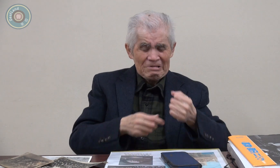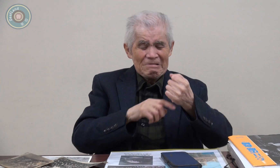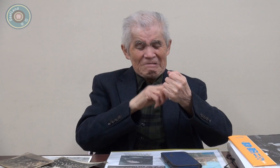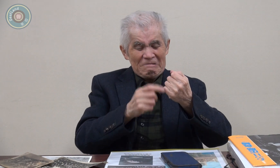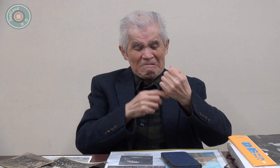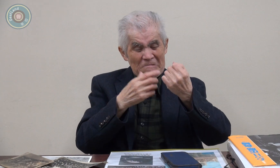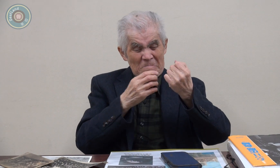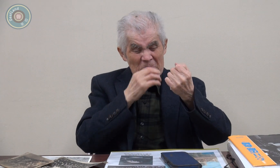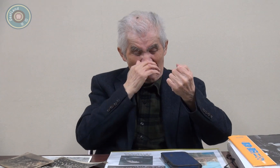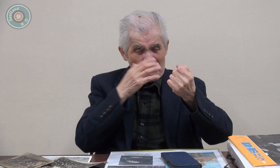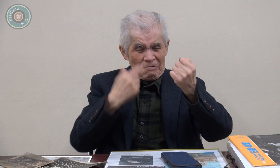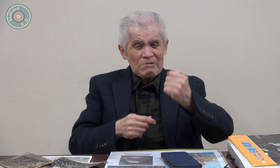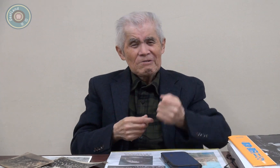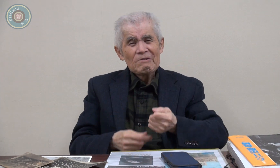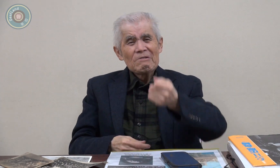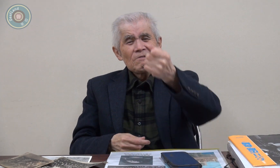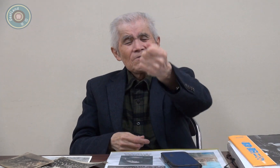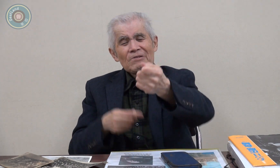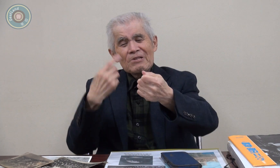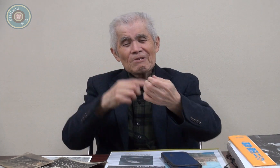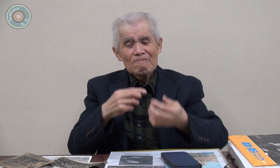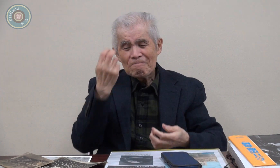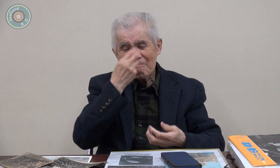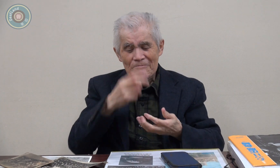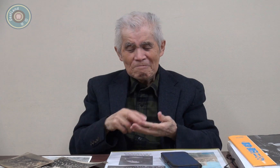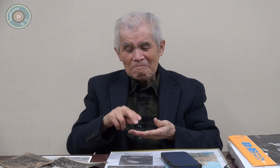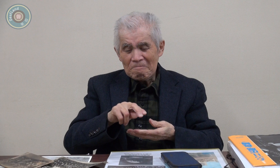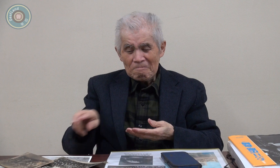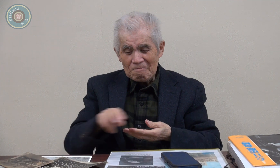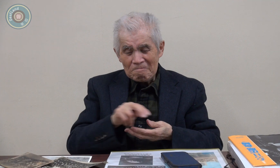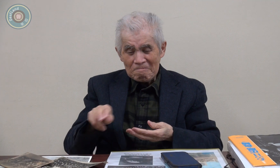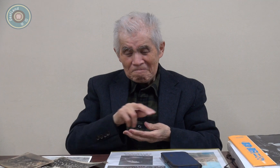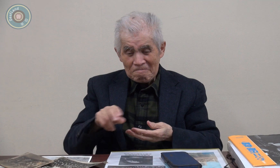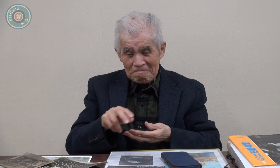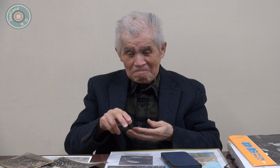When the bag was full with the flies we swatted We took it to the teacher The teacher counted them with tweezers